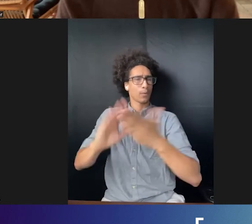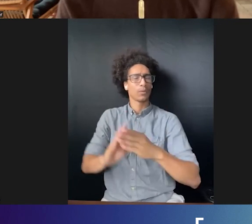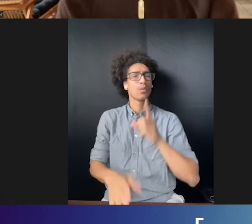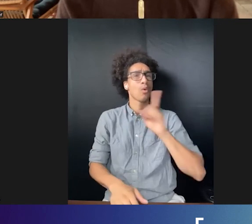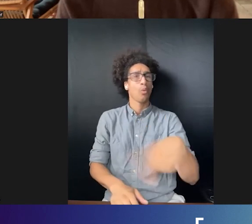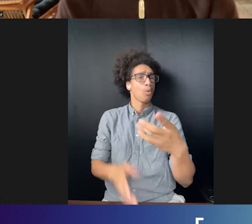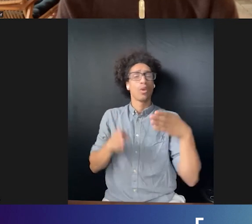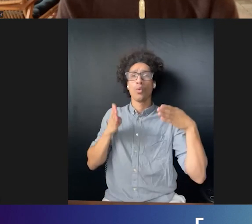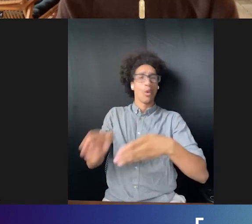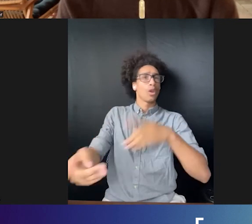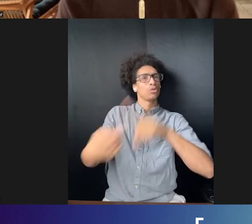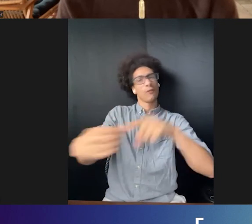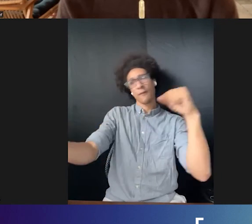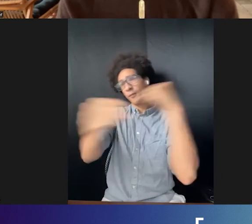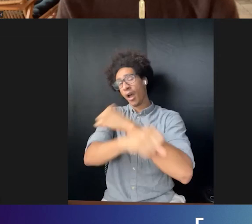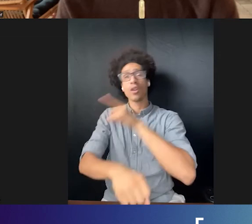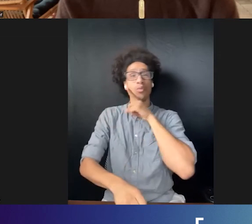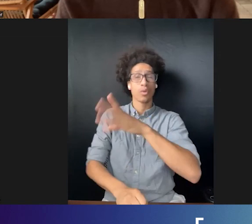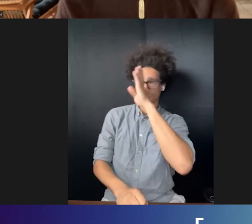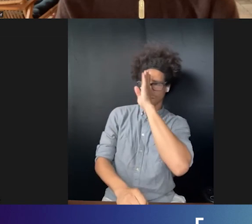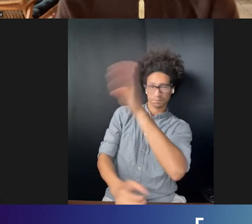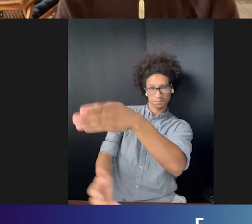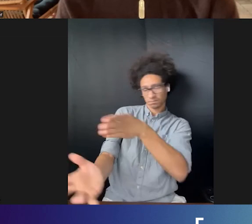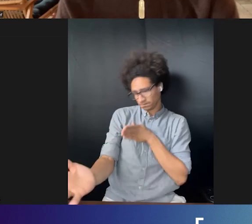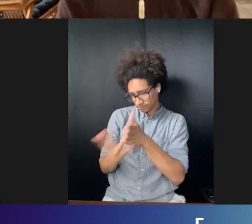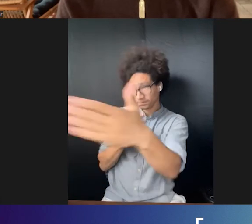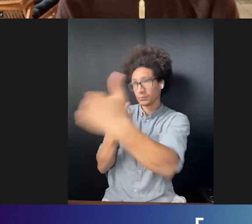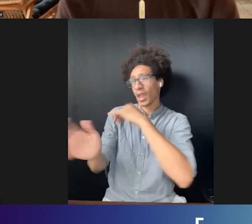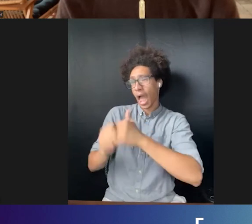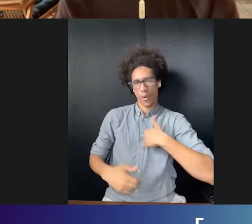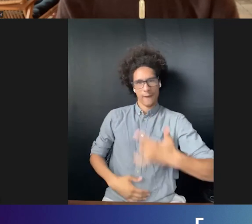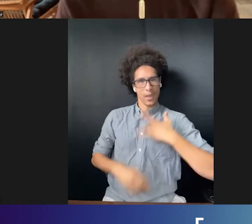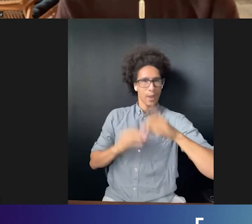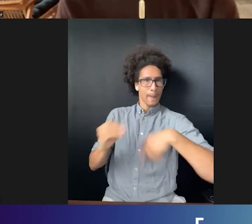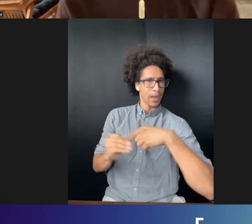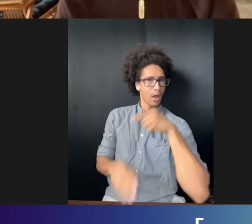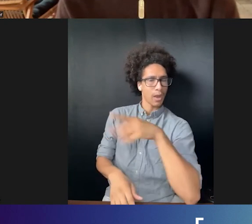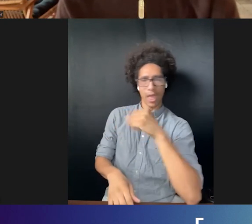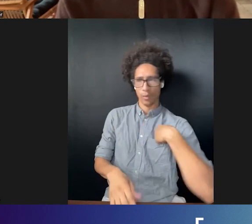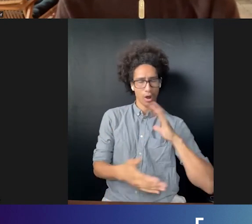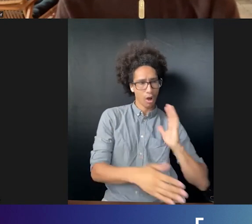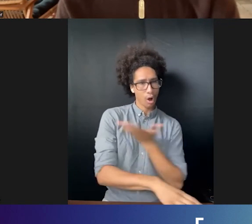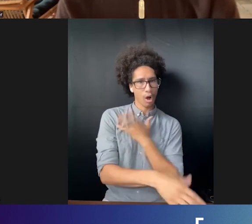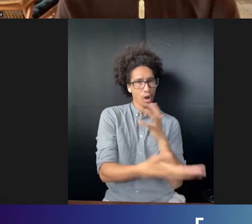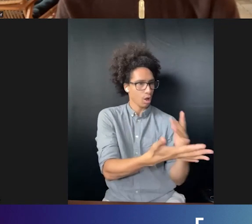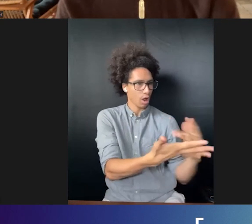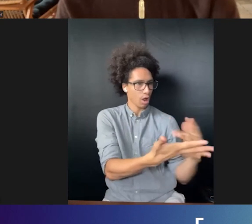of transparency, honesty about how we feel about these forces. And then to use our collective power as a community that talks and shares